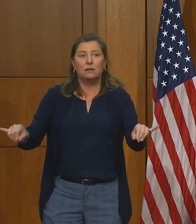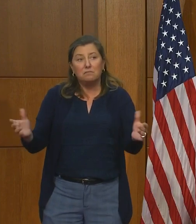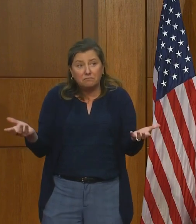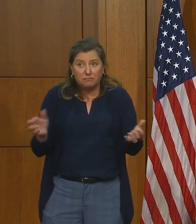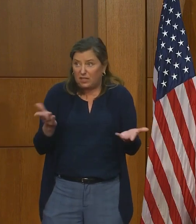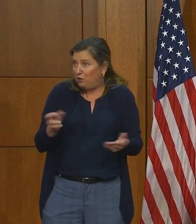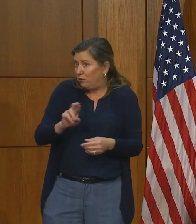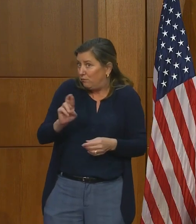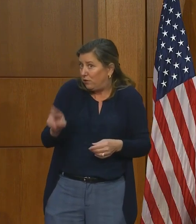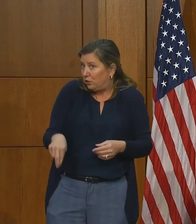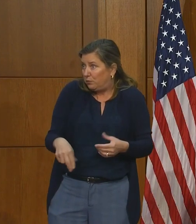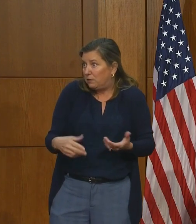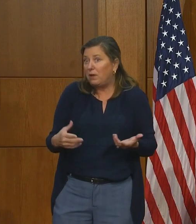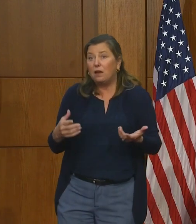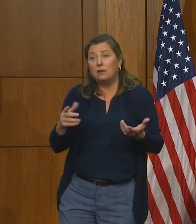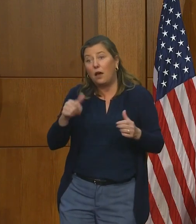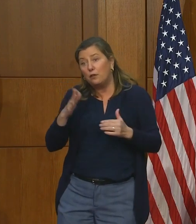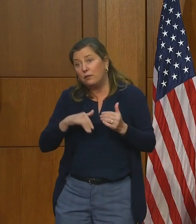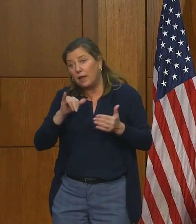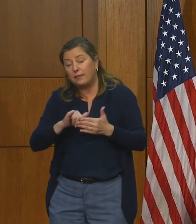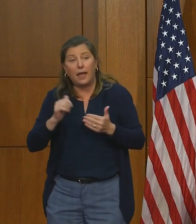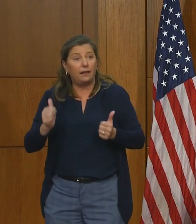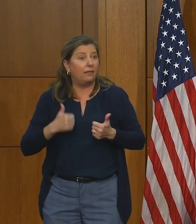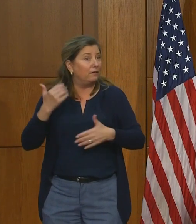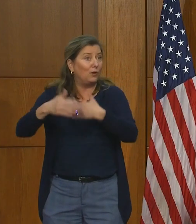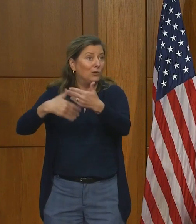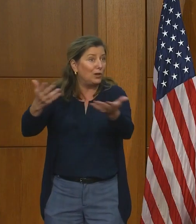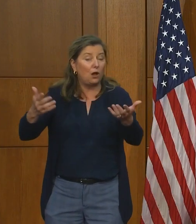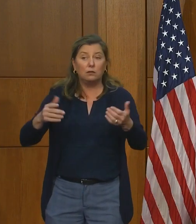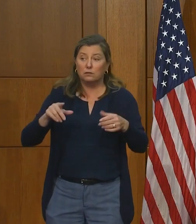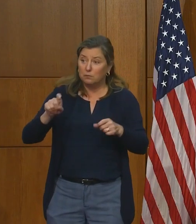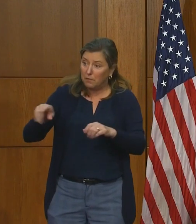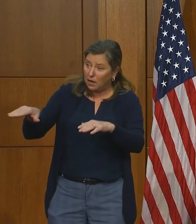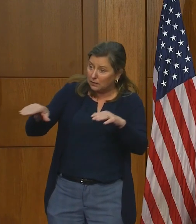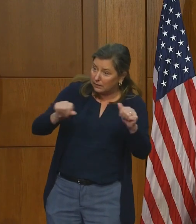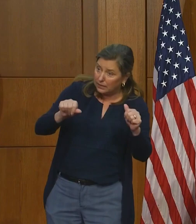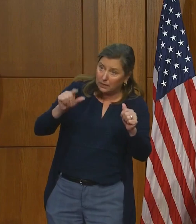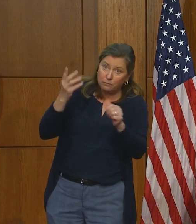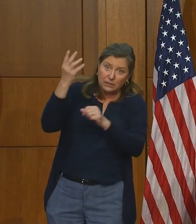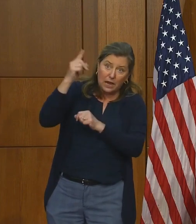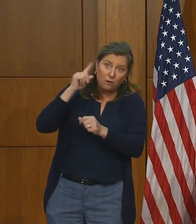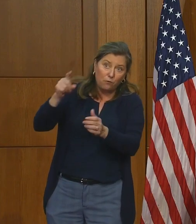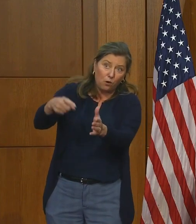UPON- IN RICHMOND- BUT ASIDE